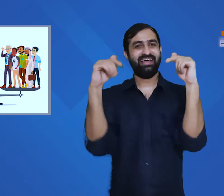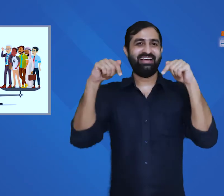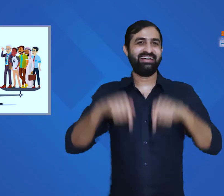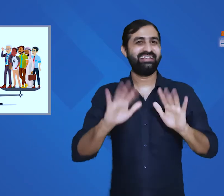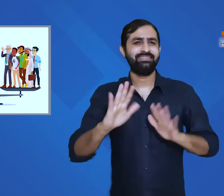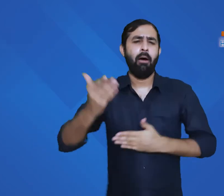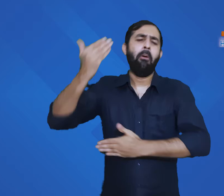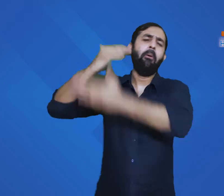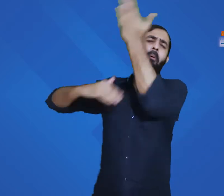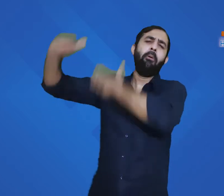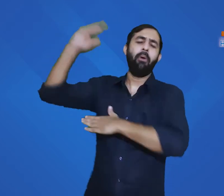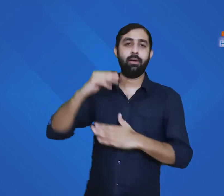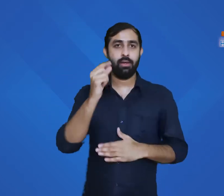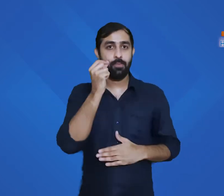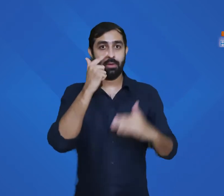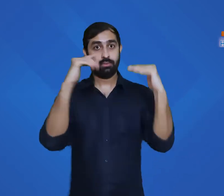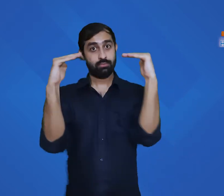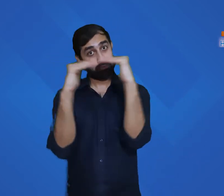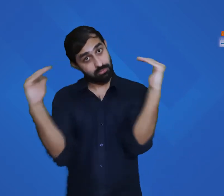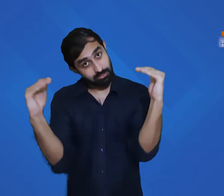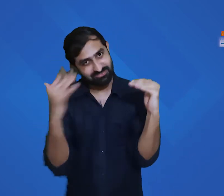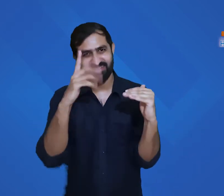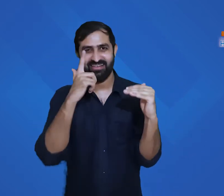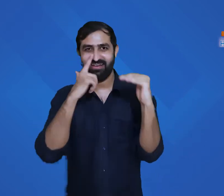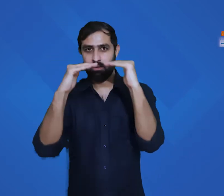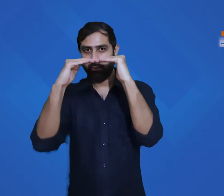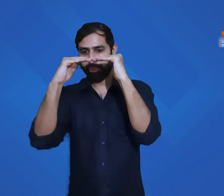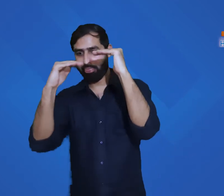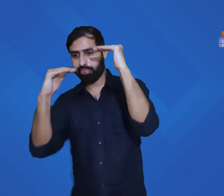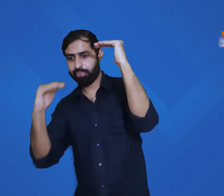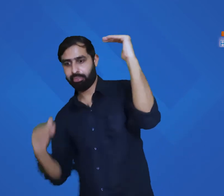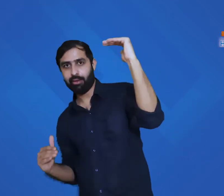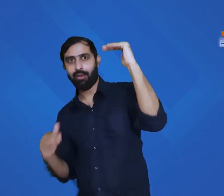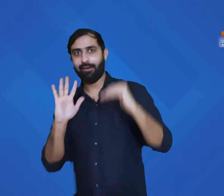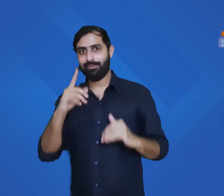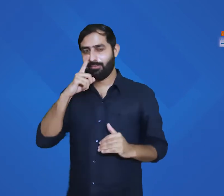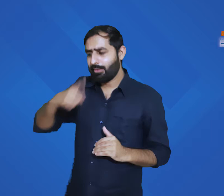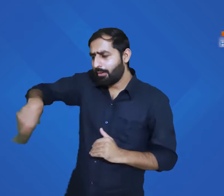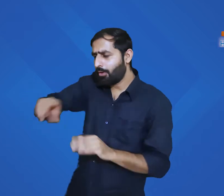Today, men and women are treated equally, but there was a time when women faced inequality.